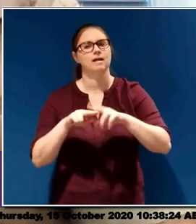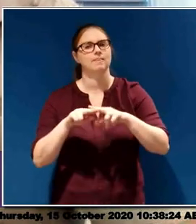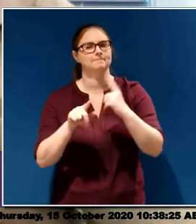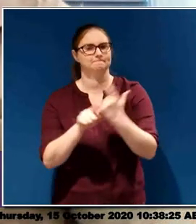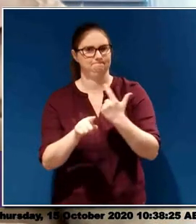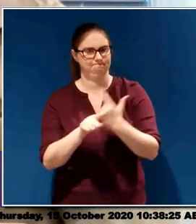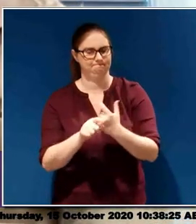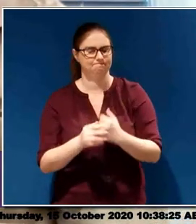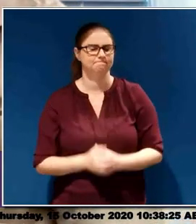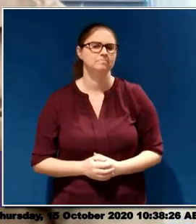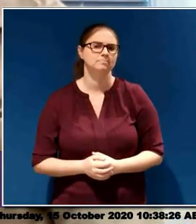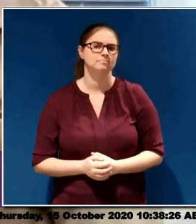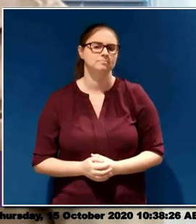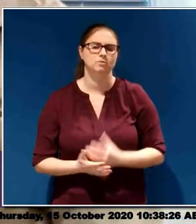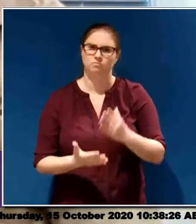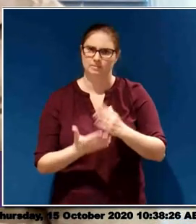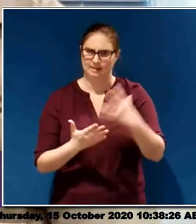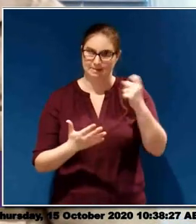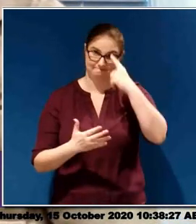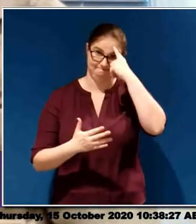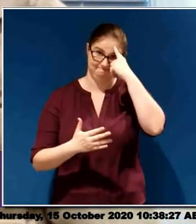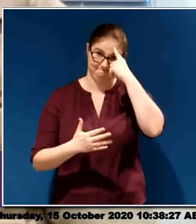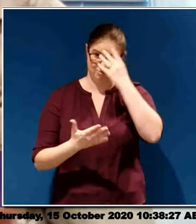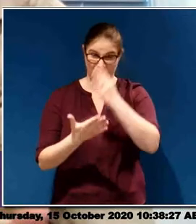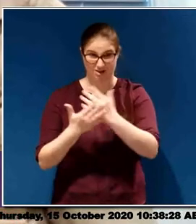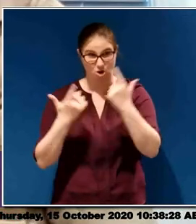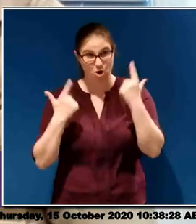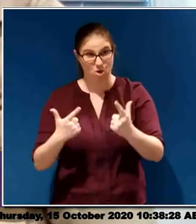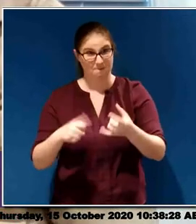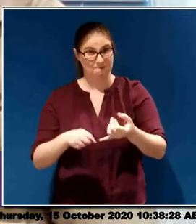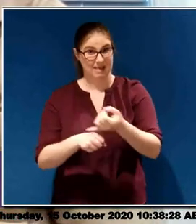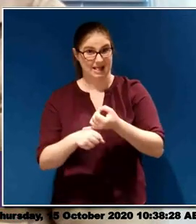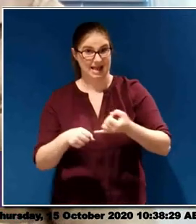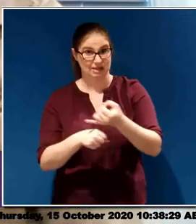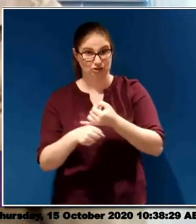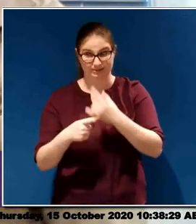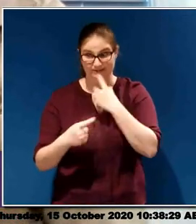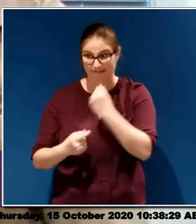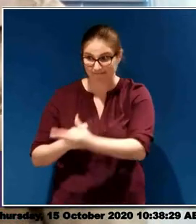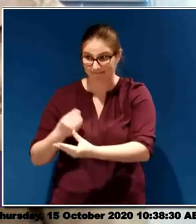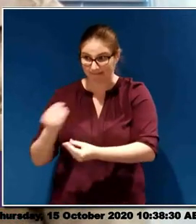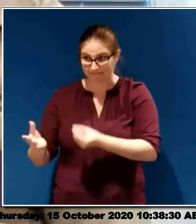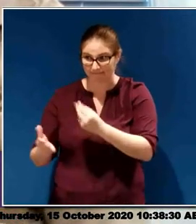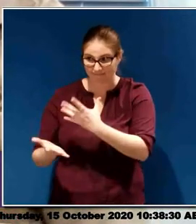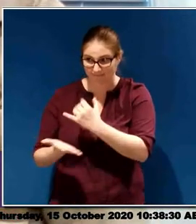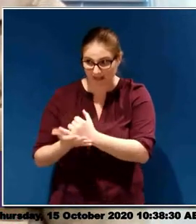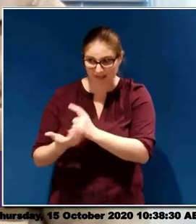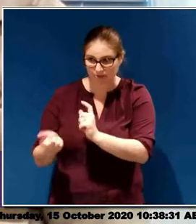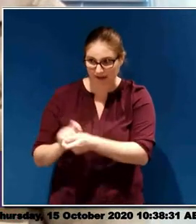Doctors didn't understand Tourette's, not very many do.